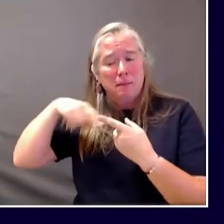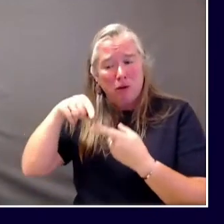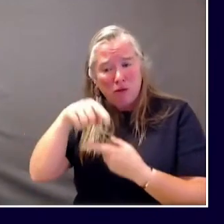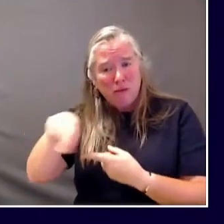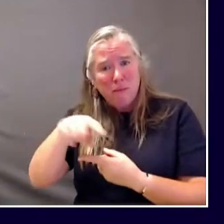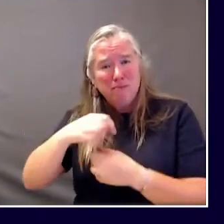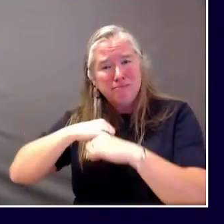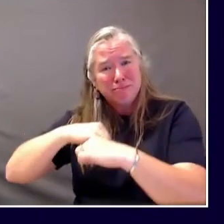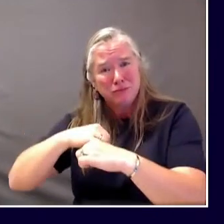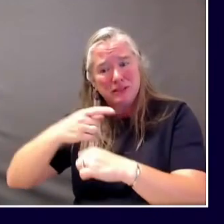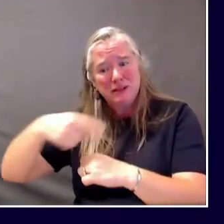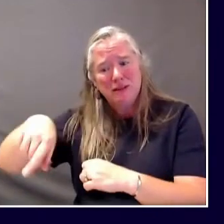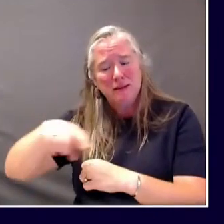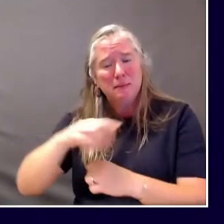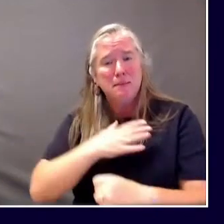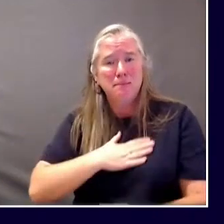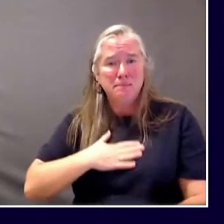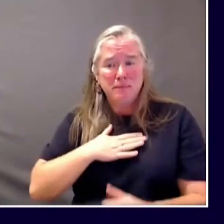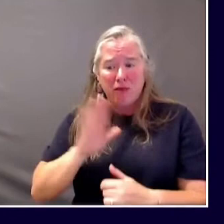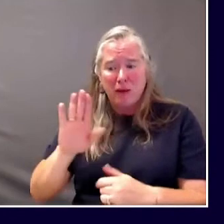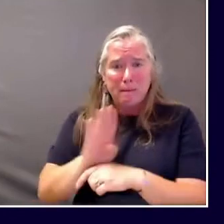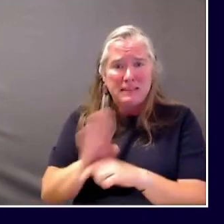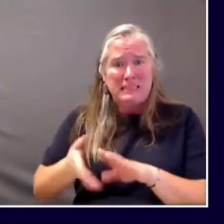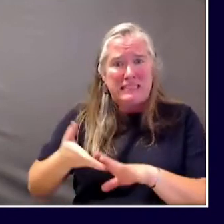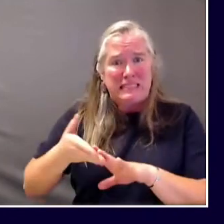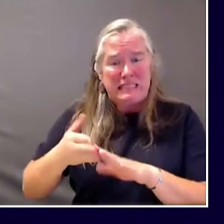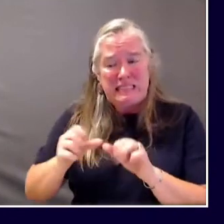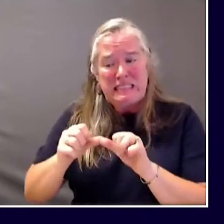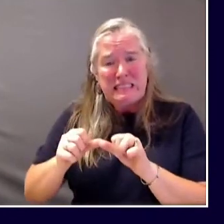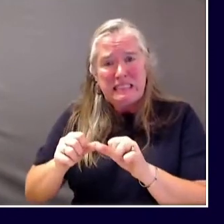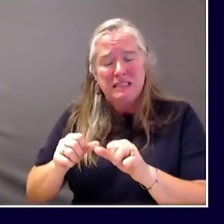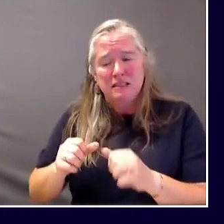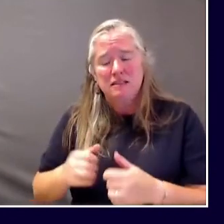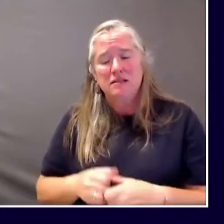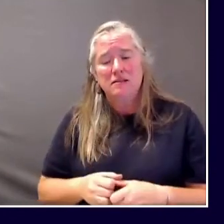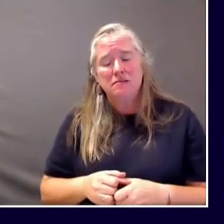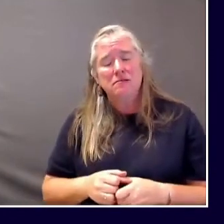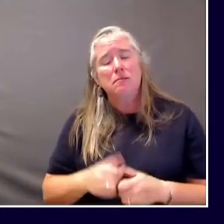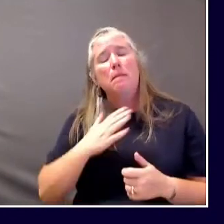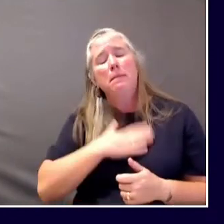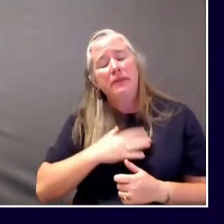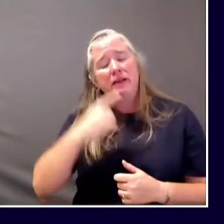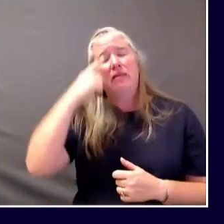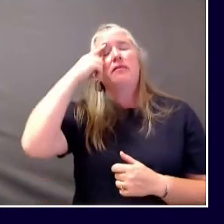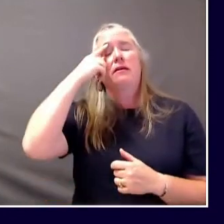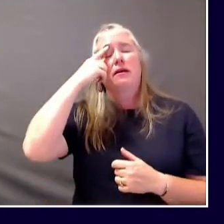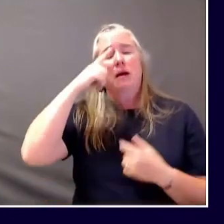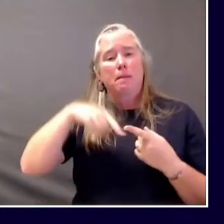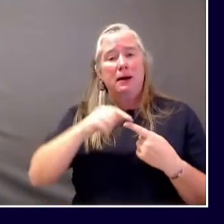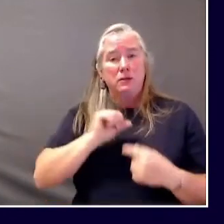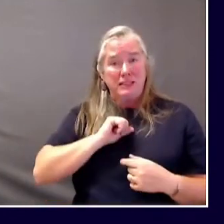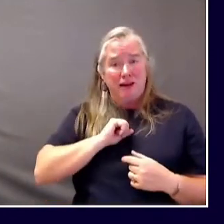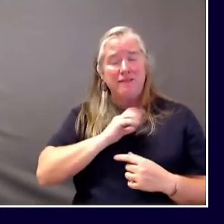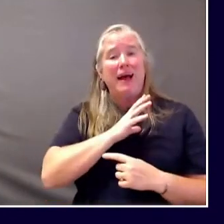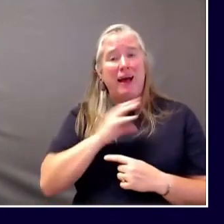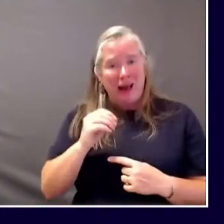aren't surviving going going strong think about other people